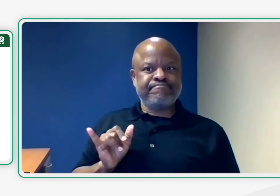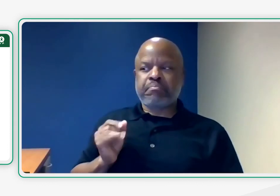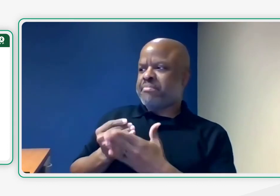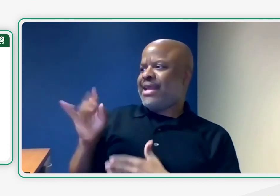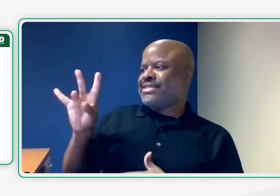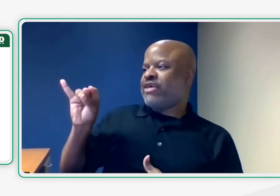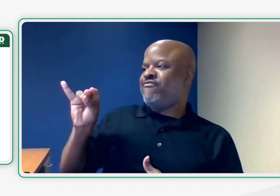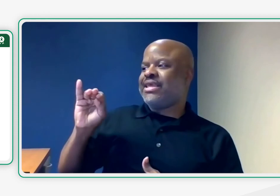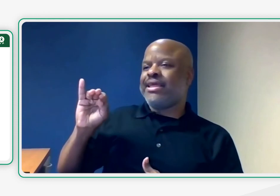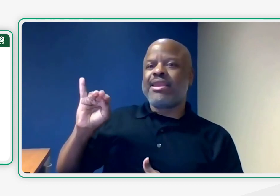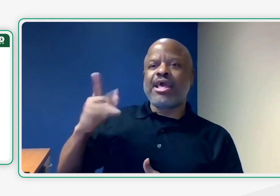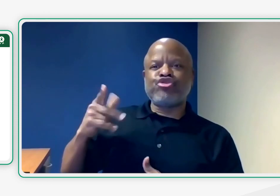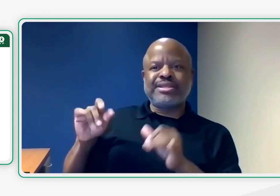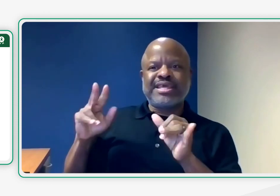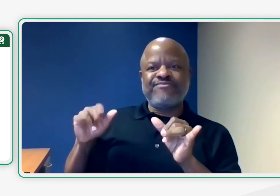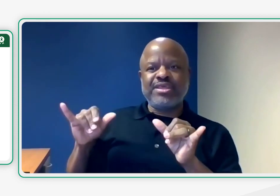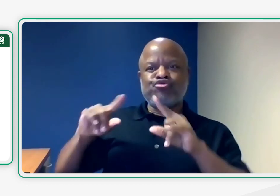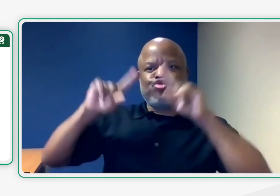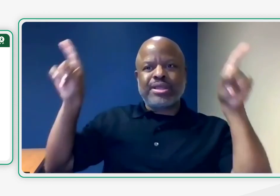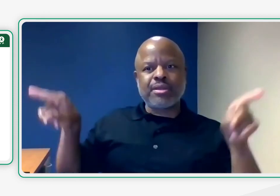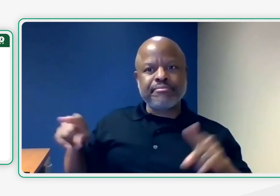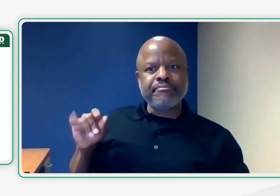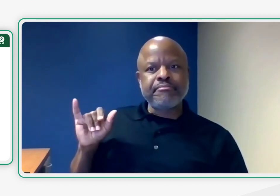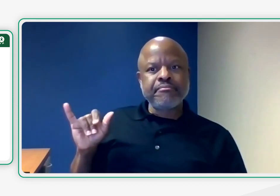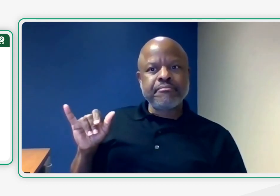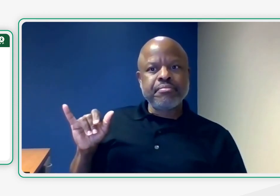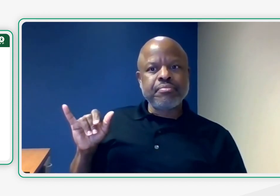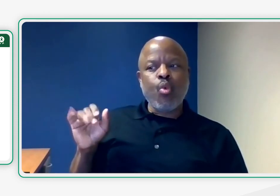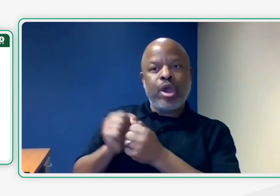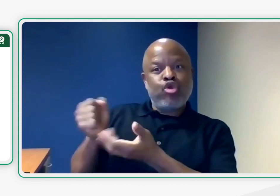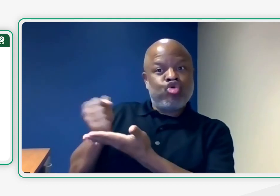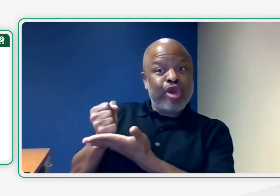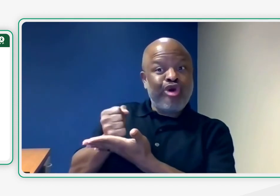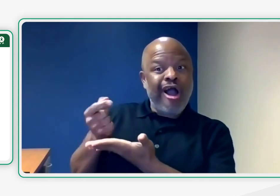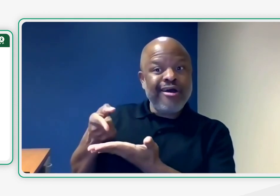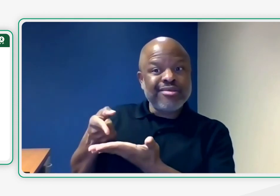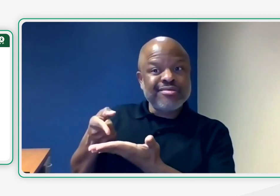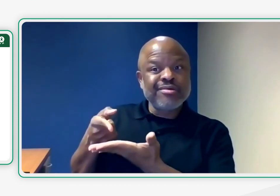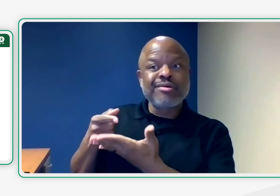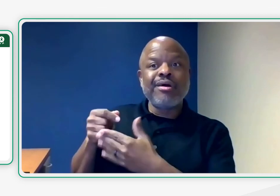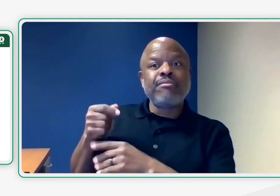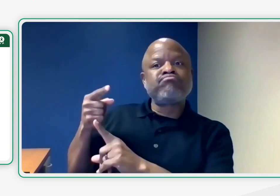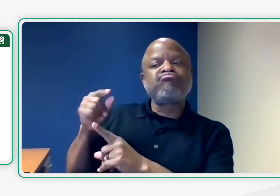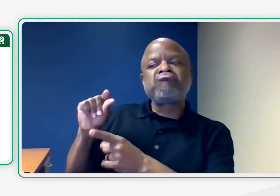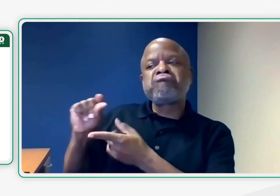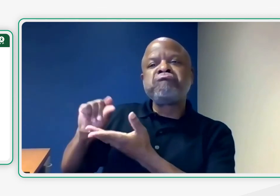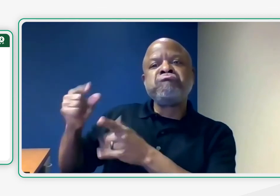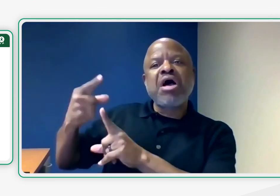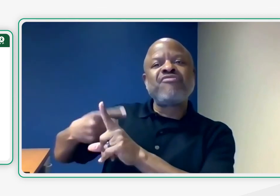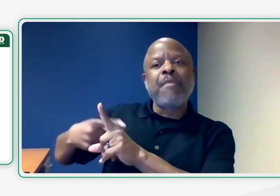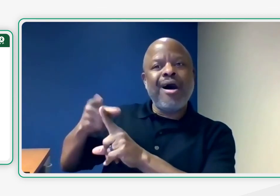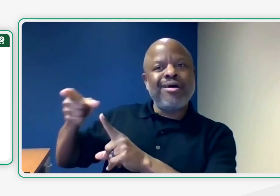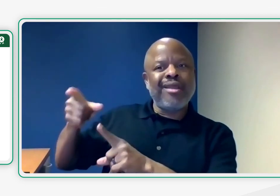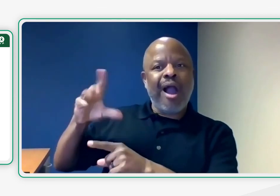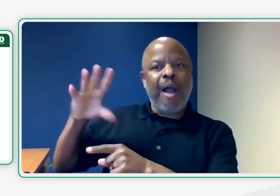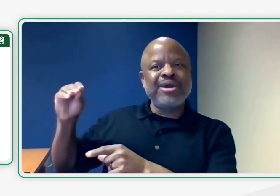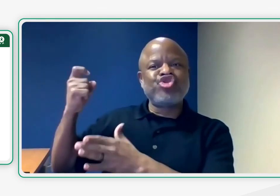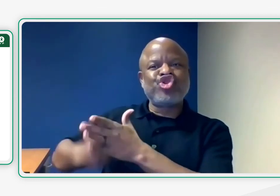needs and things along those lines, of course. But buying a 70-inch TV with a credit card,